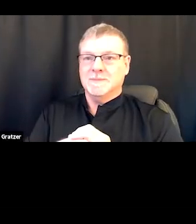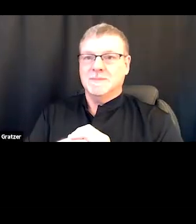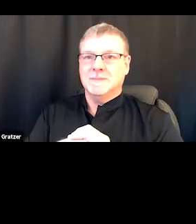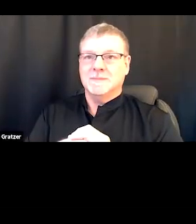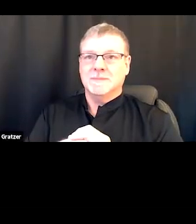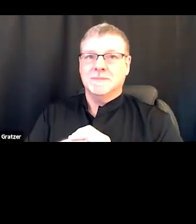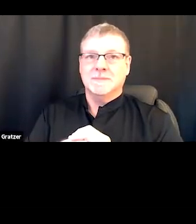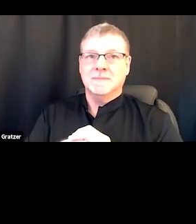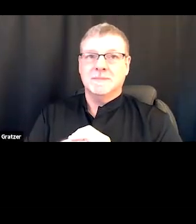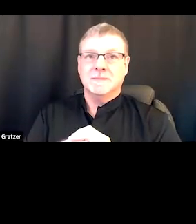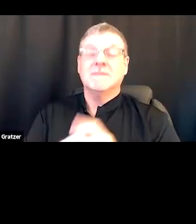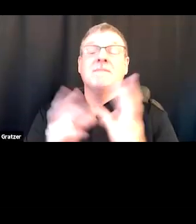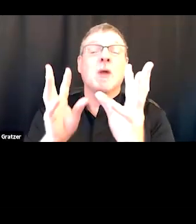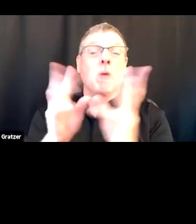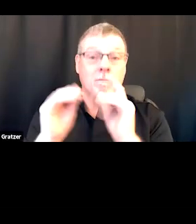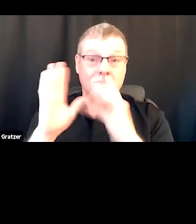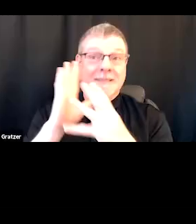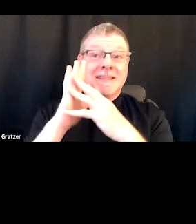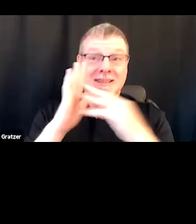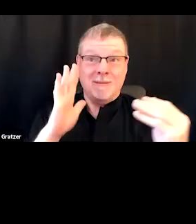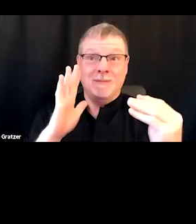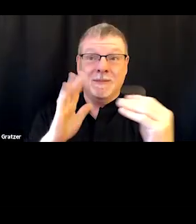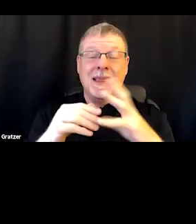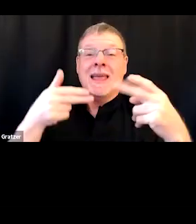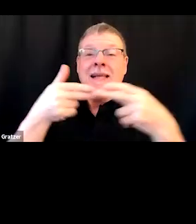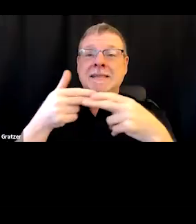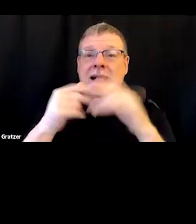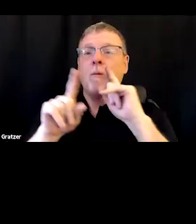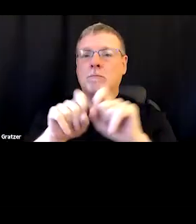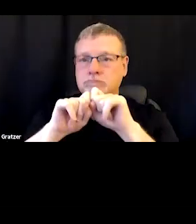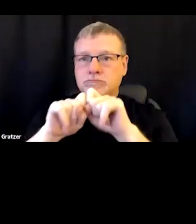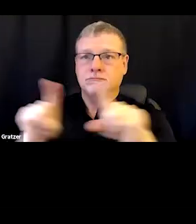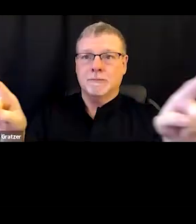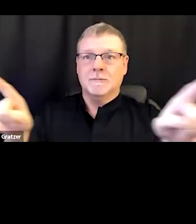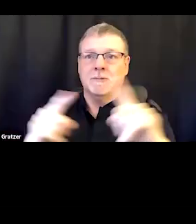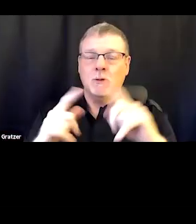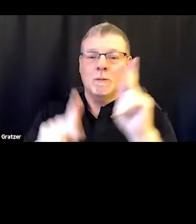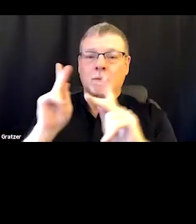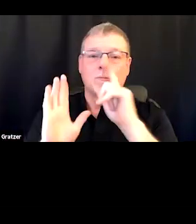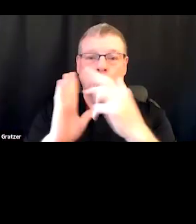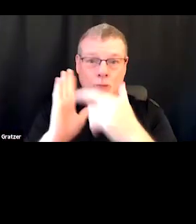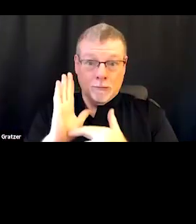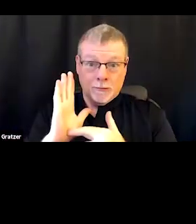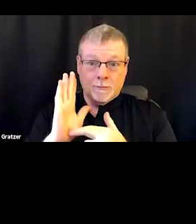The webinar is being recorded today and slides will be disseminated to all registrants following the event.